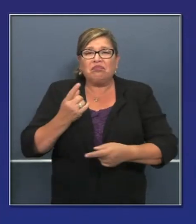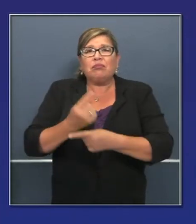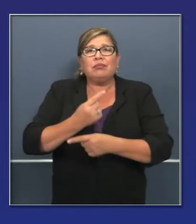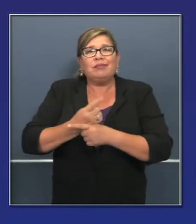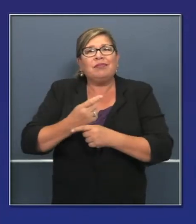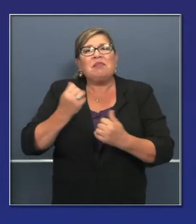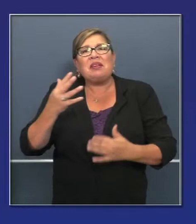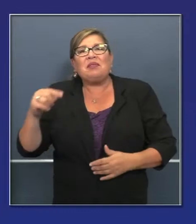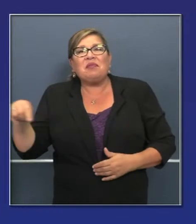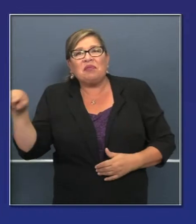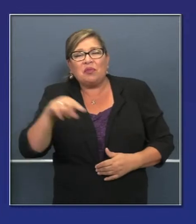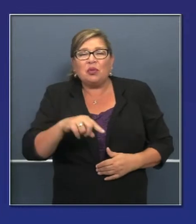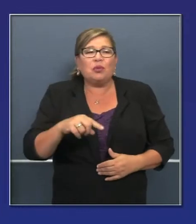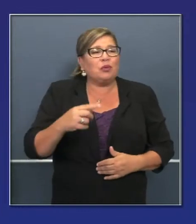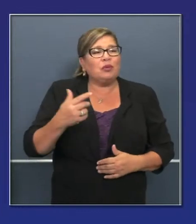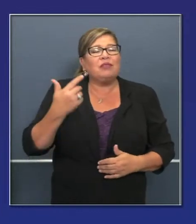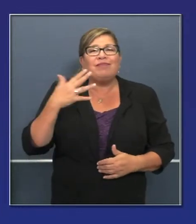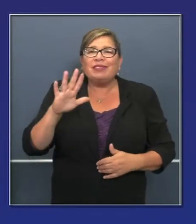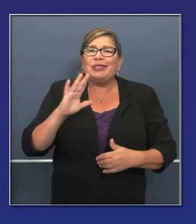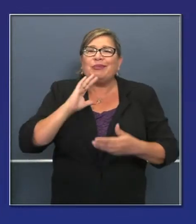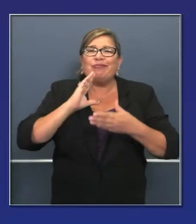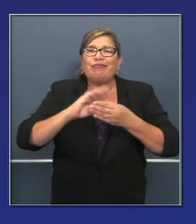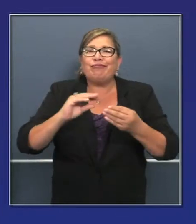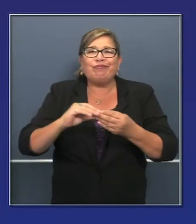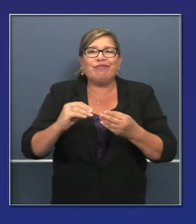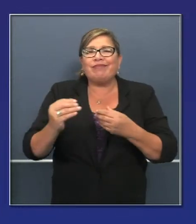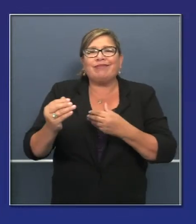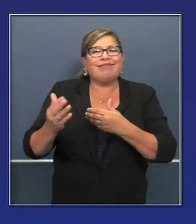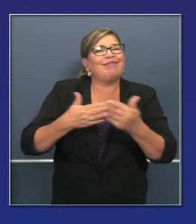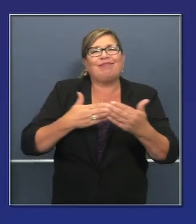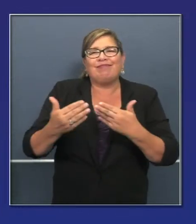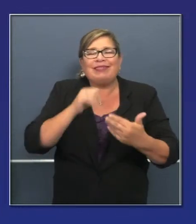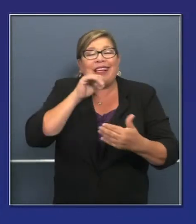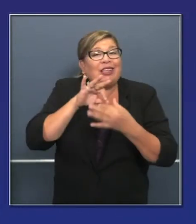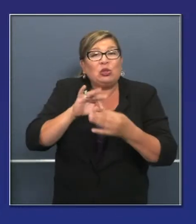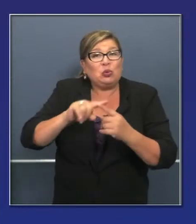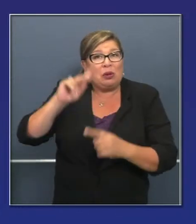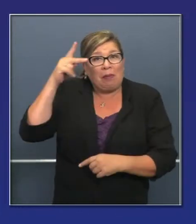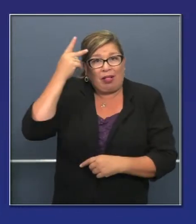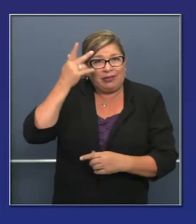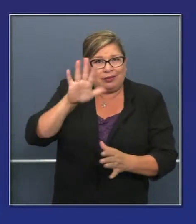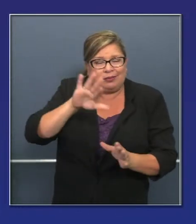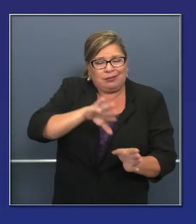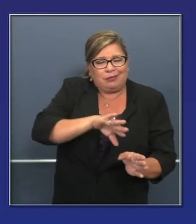many regardless of your ideology political stripes or where you land on this pandemic